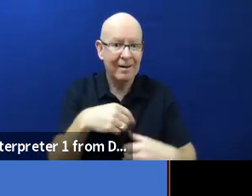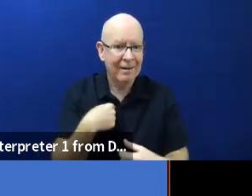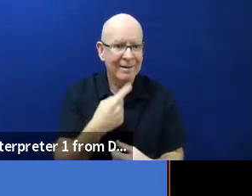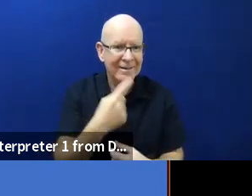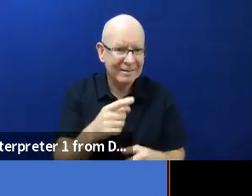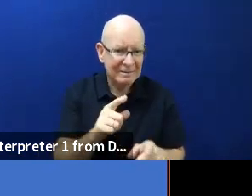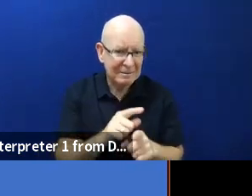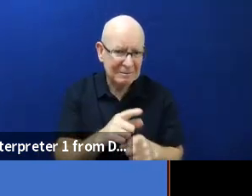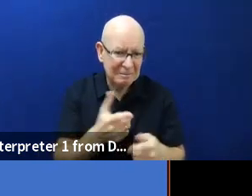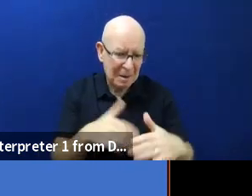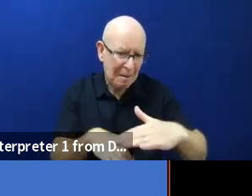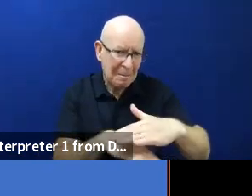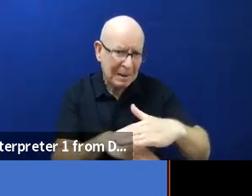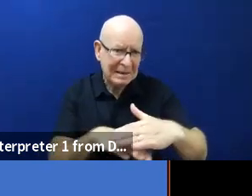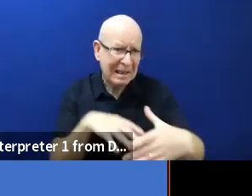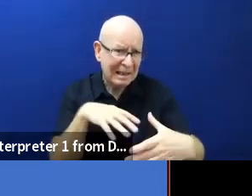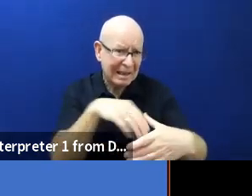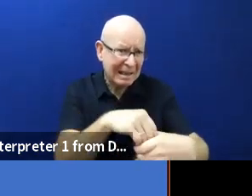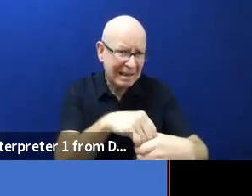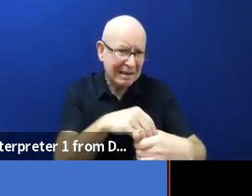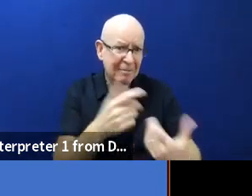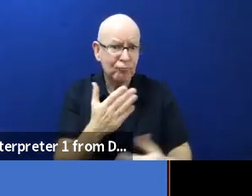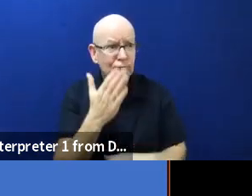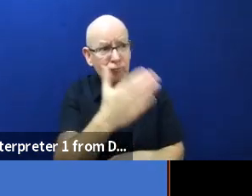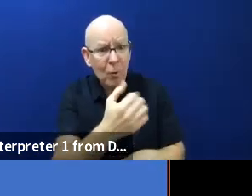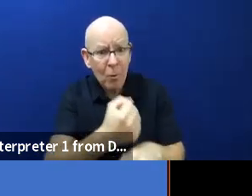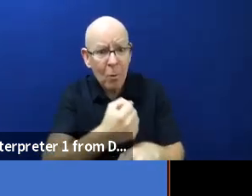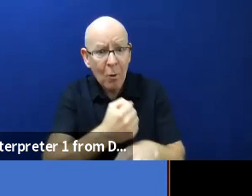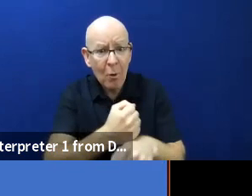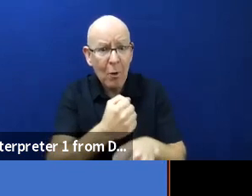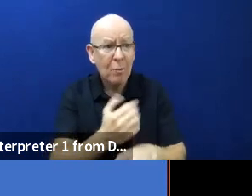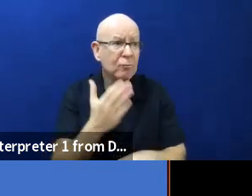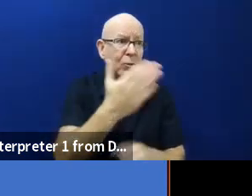we seek in understanding and measuring disability-related costs, we need to be clear what